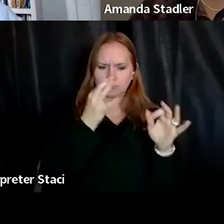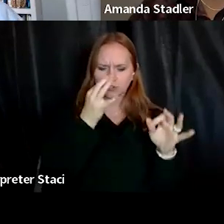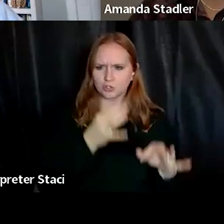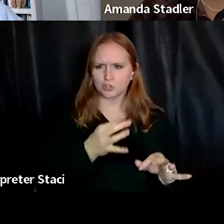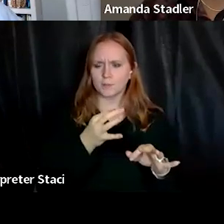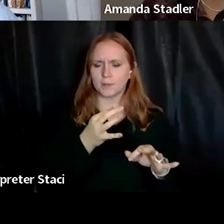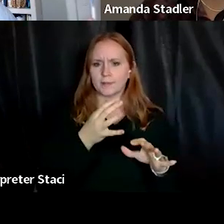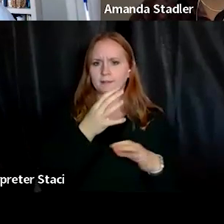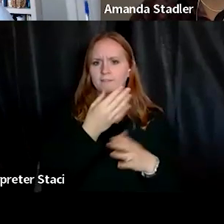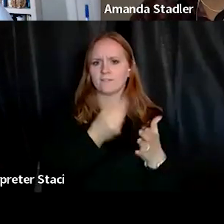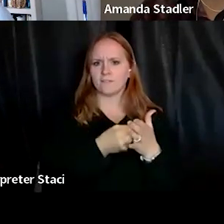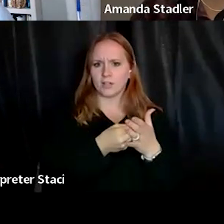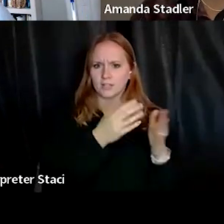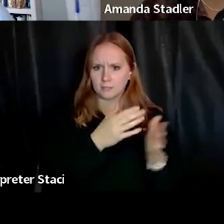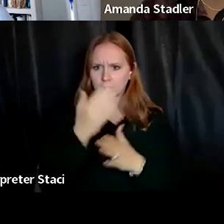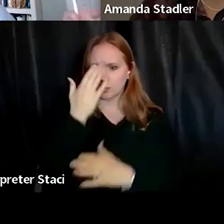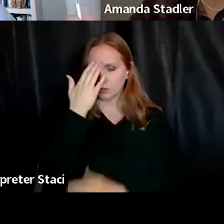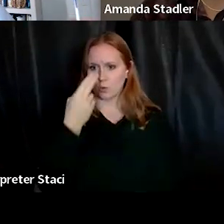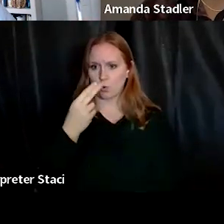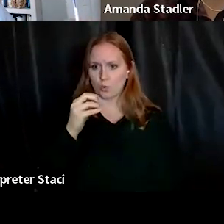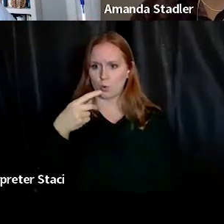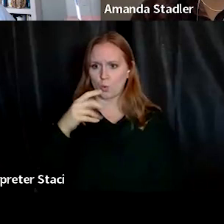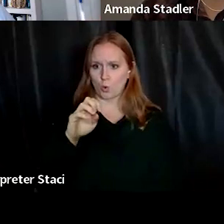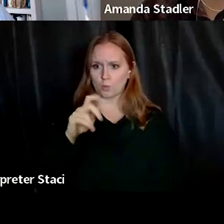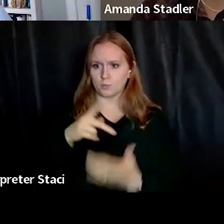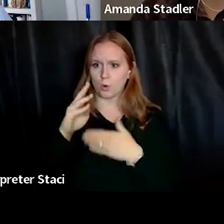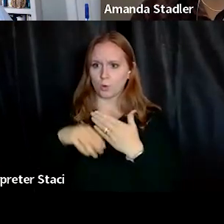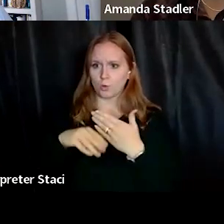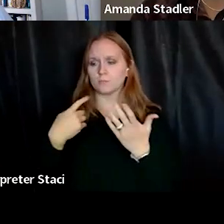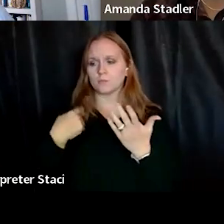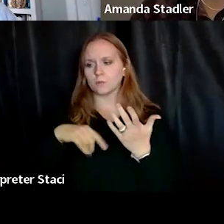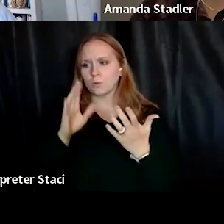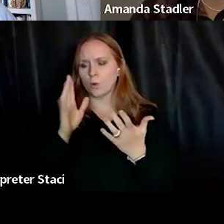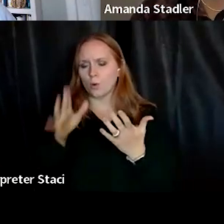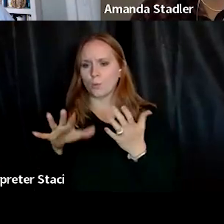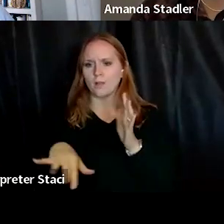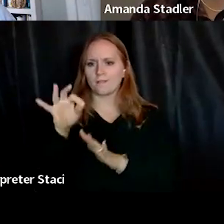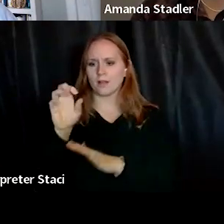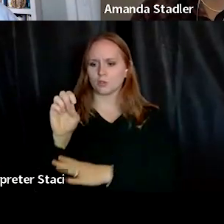As we know, Hope's program decided, hey, we're gonna fund SOAR dedicated specialists. We're gonna attach that.